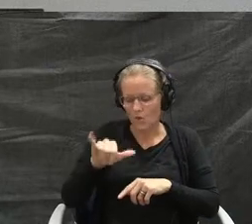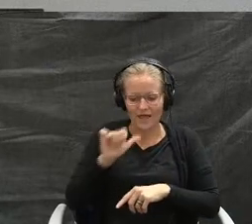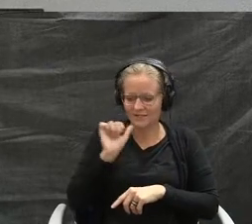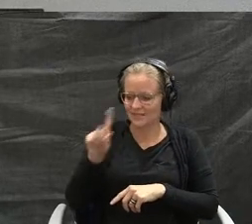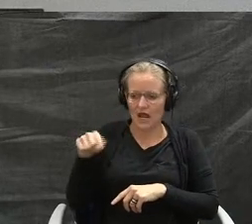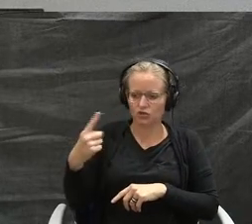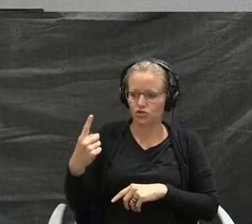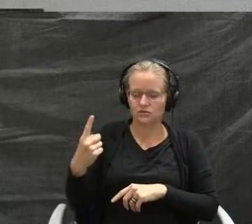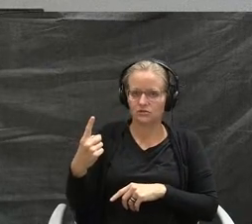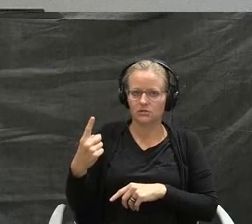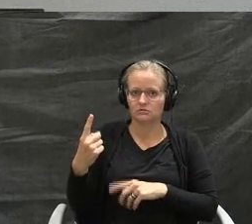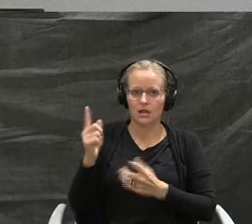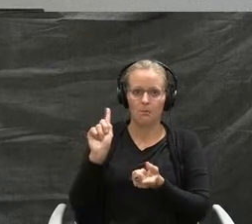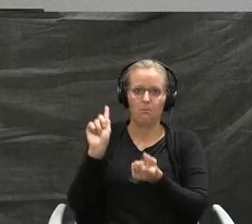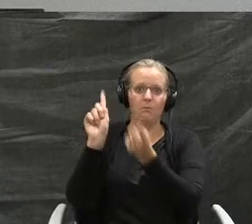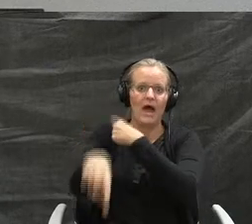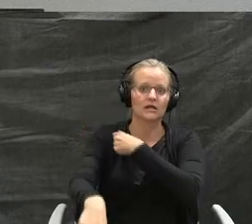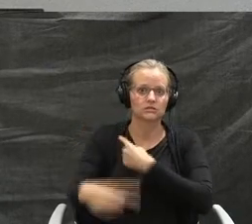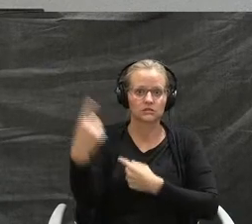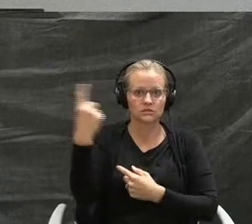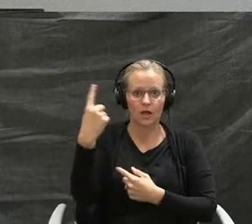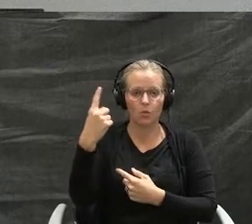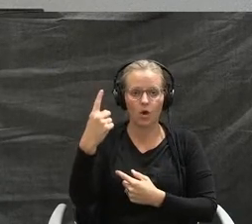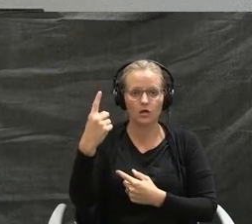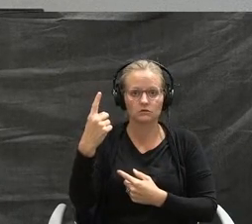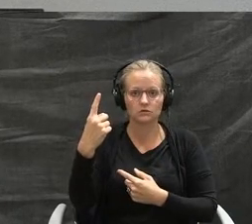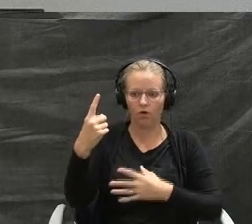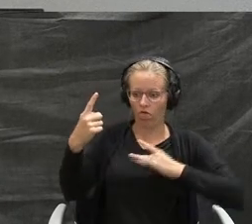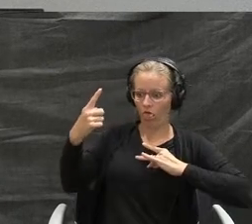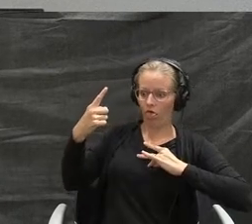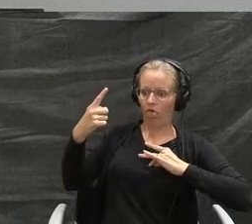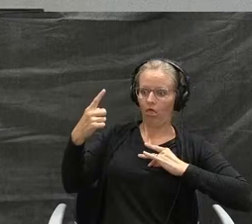passing somebody on the street, you get the get the coronavirus.